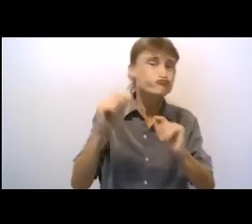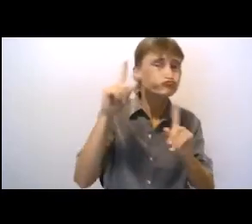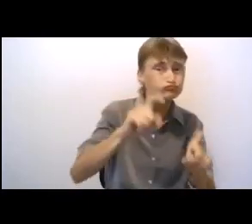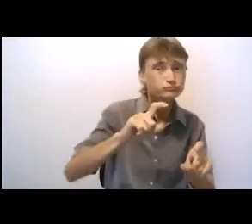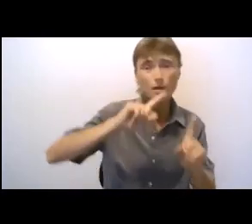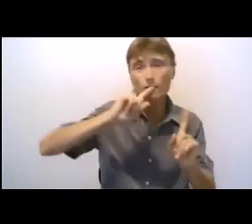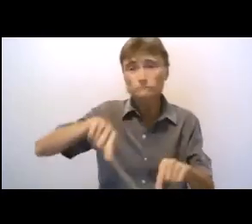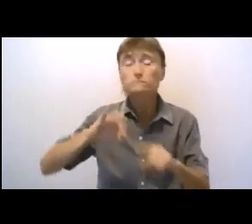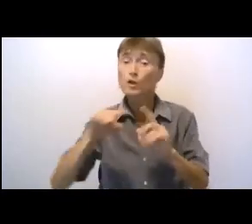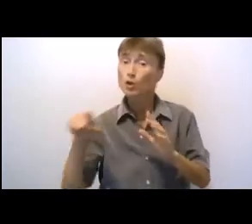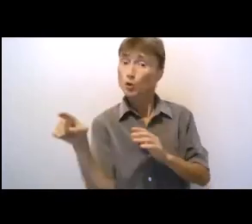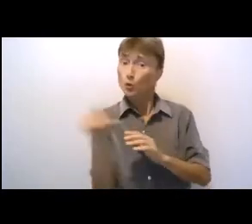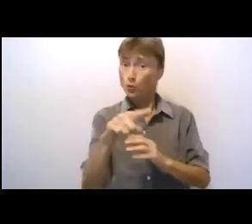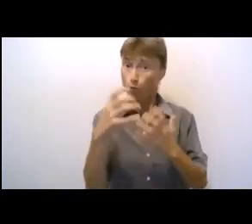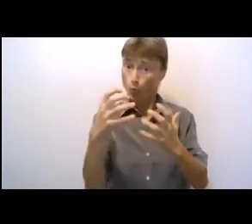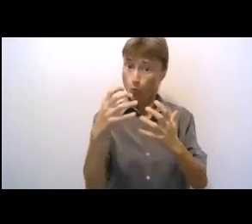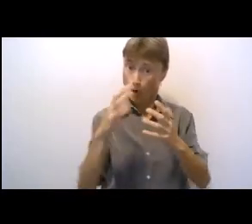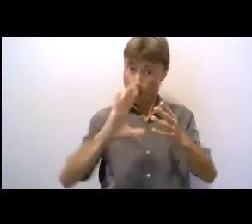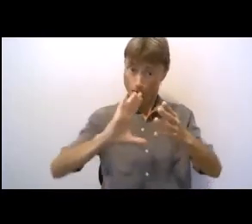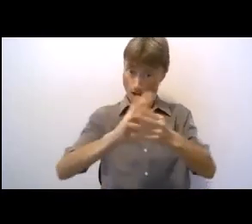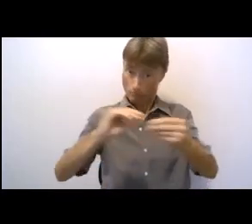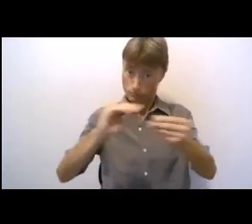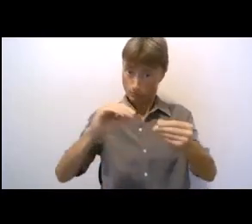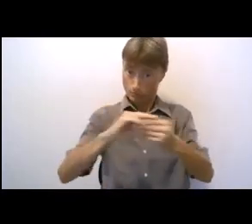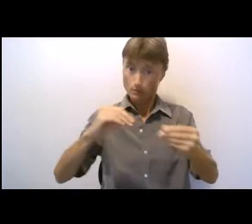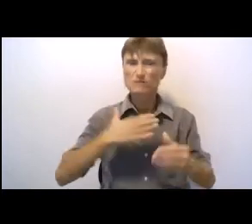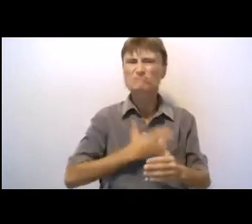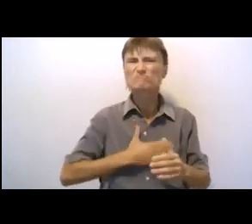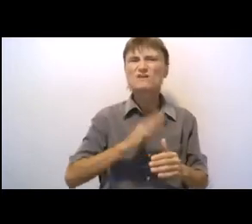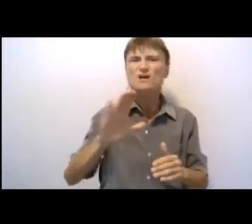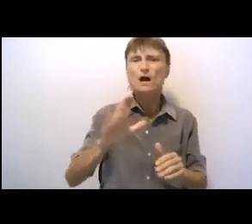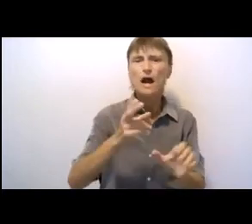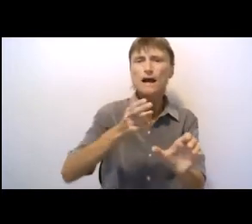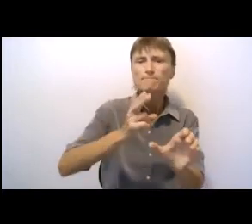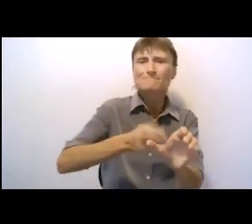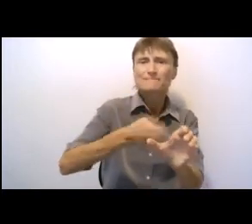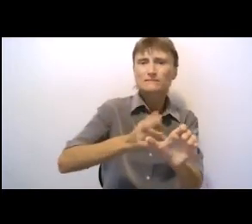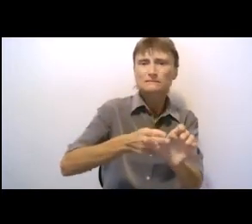participants list at the bottom of your screen. At the bottom of the list, you'll see ‘raise